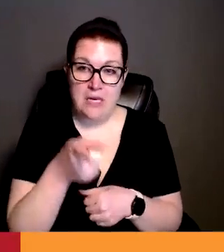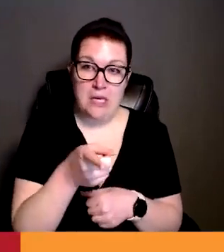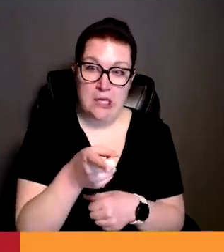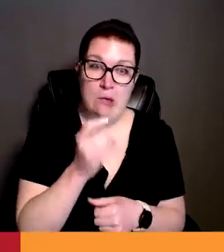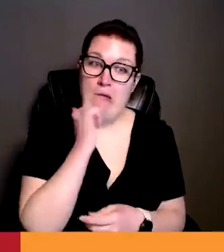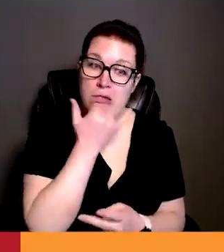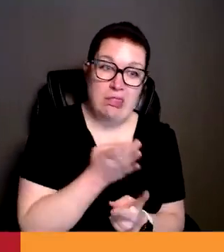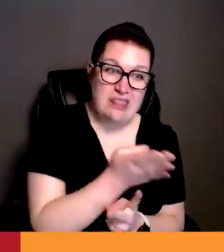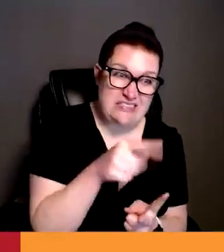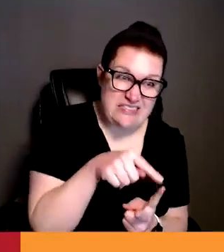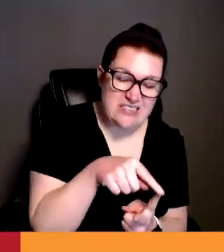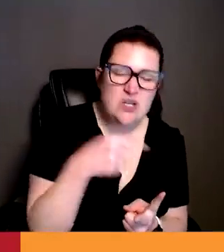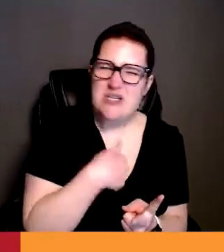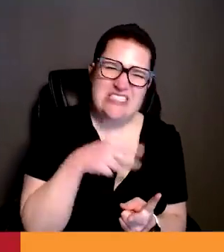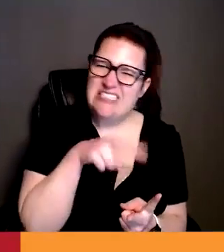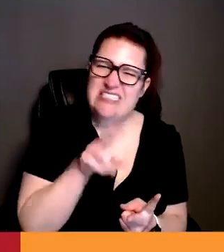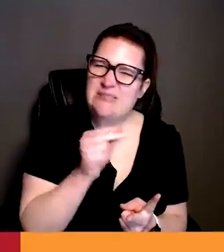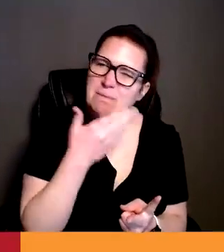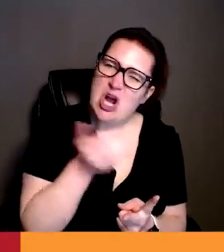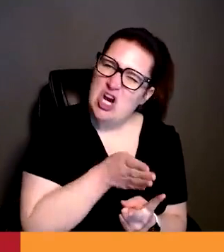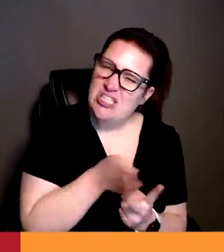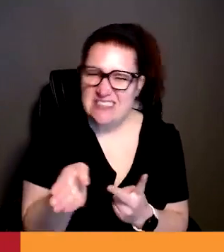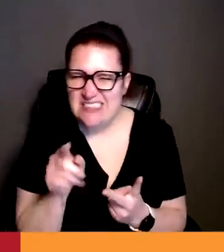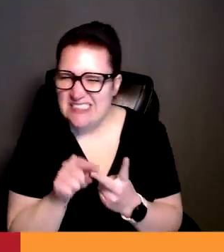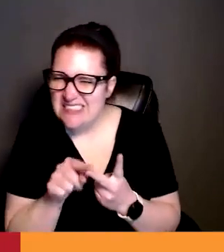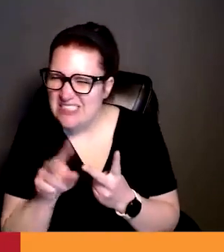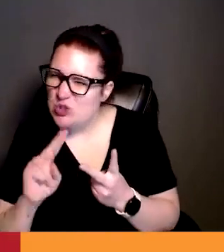and we look at it and think, no, this fits better in track two, we may reassign